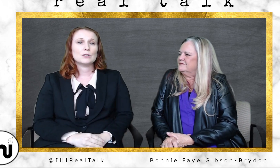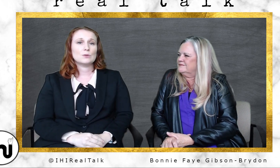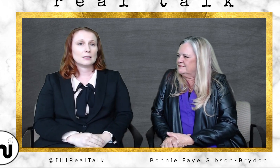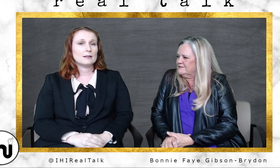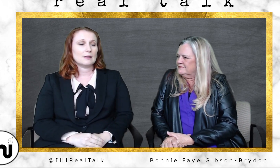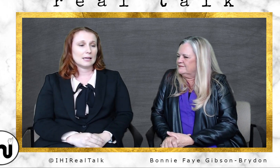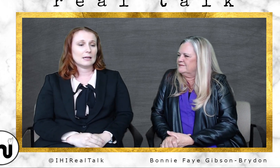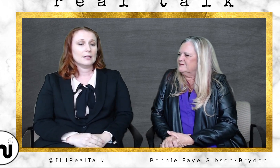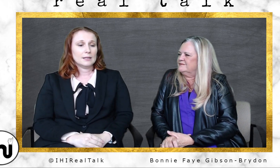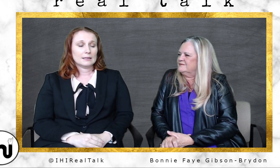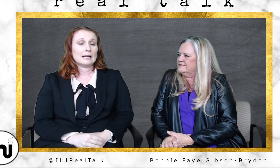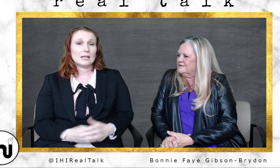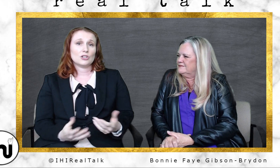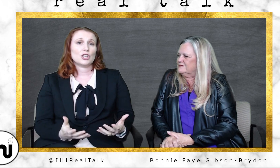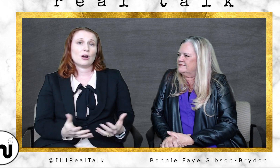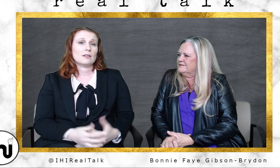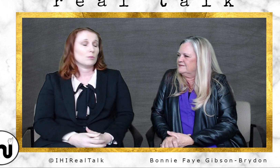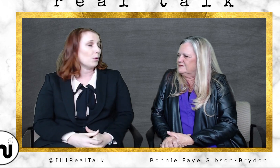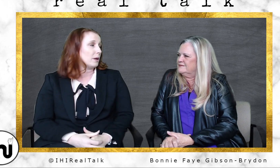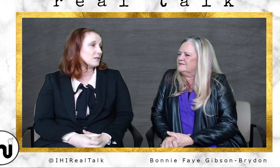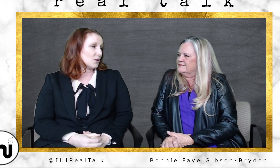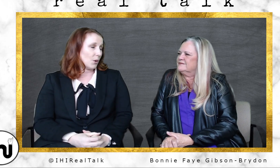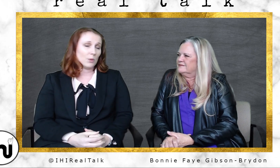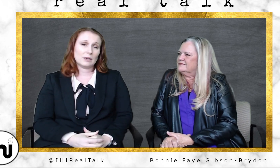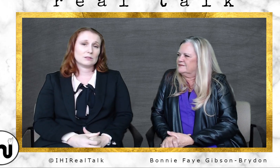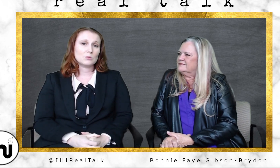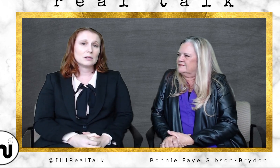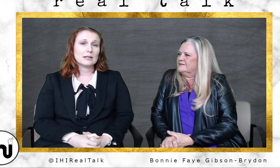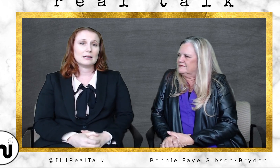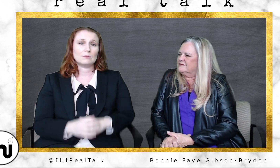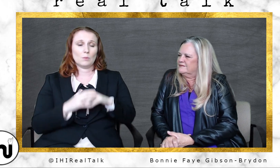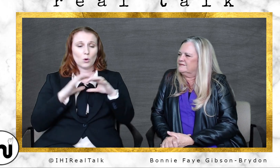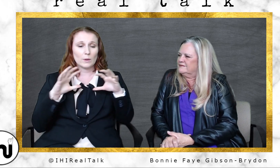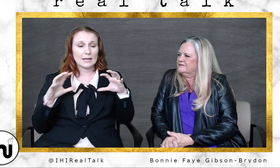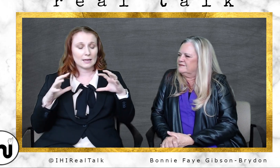who's in the leading chair at the moment. So it's really the more we can get